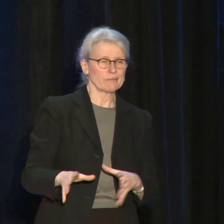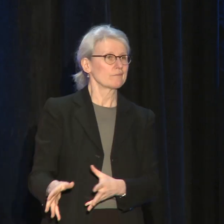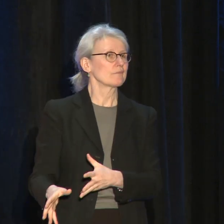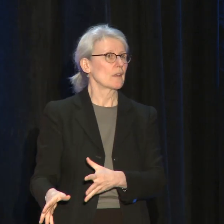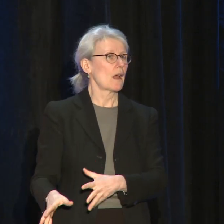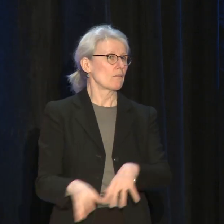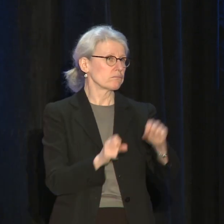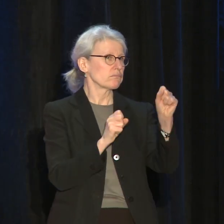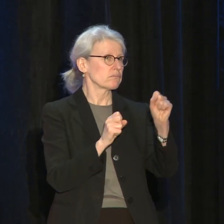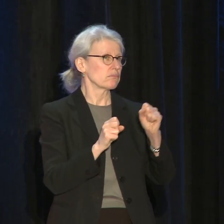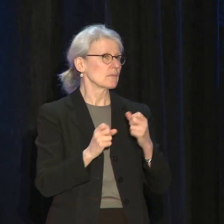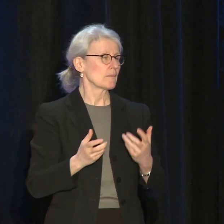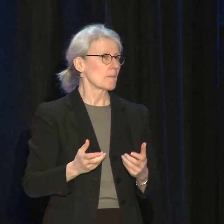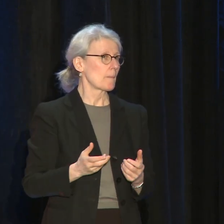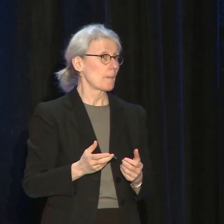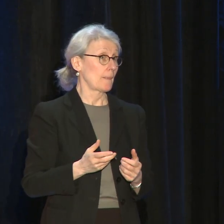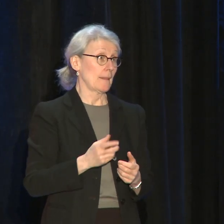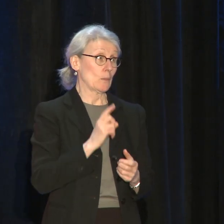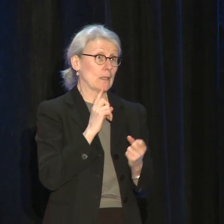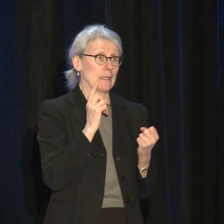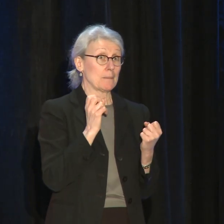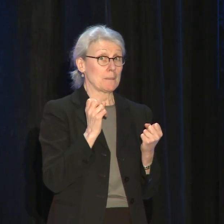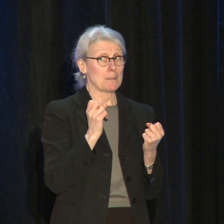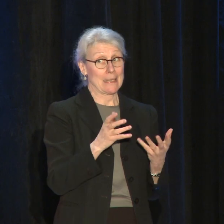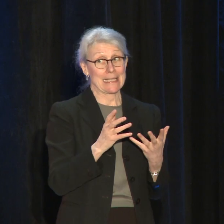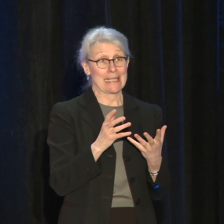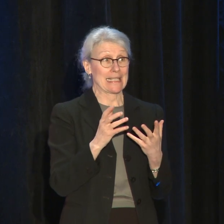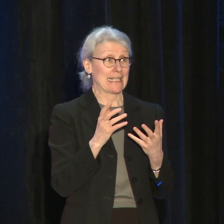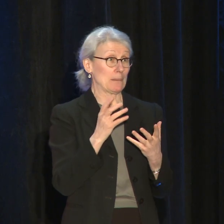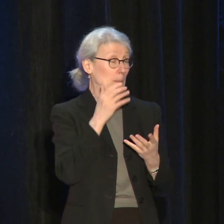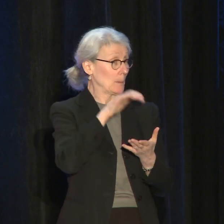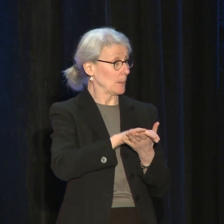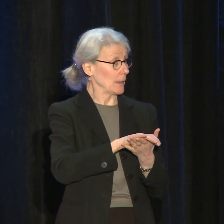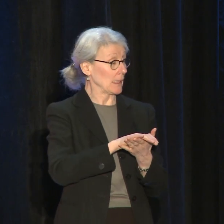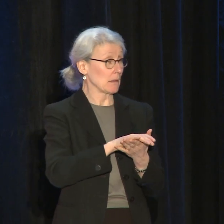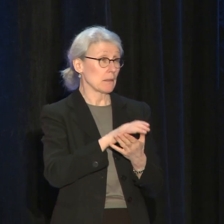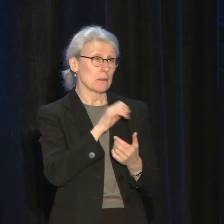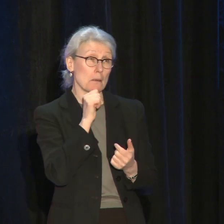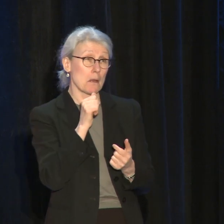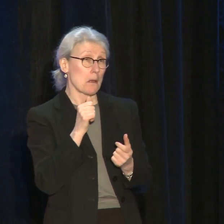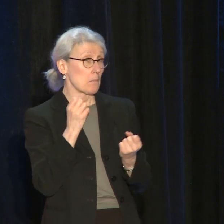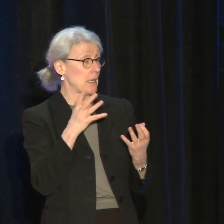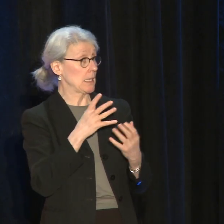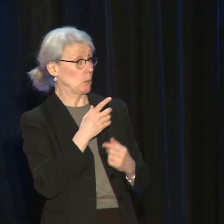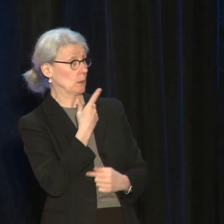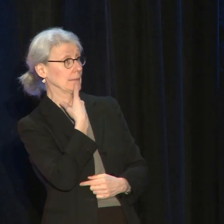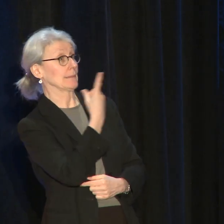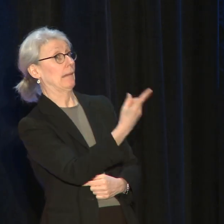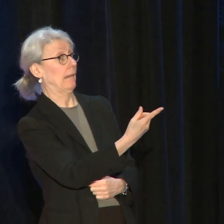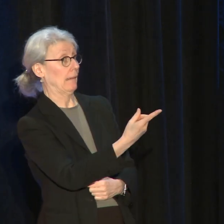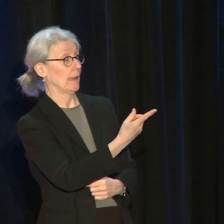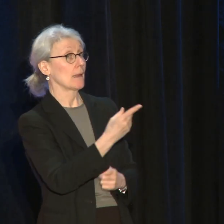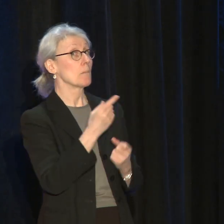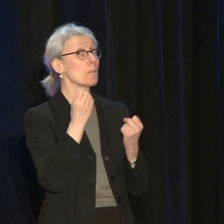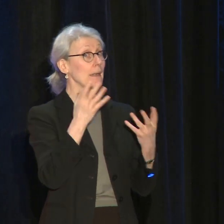families. In fact, a very common idea not often stated, but actually sometimes explicitly stated,